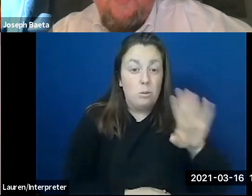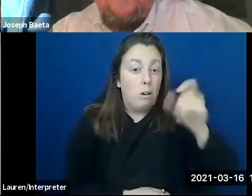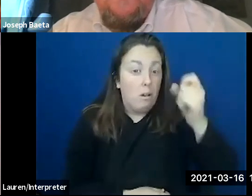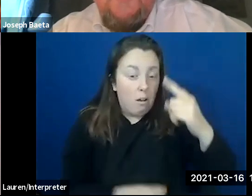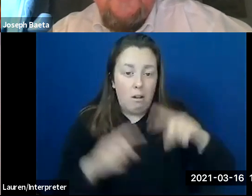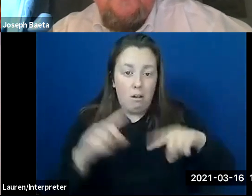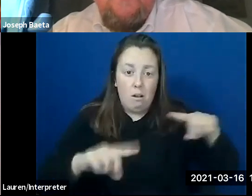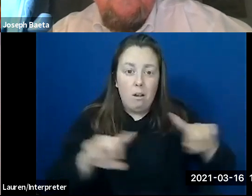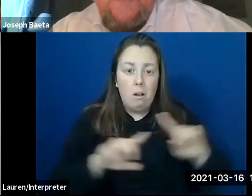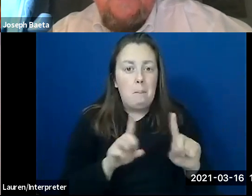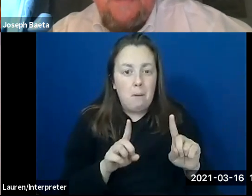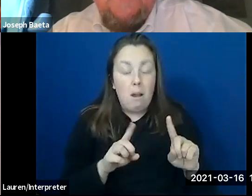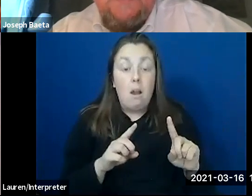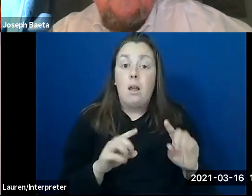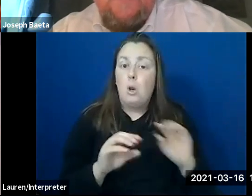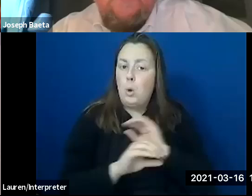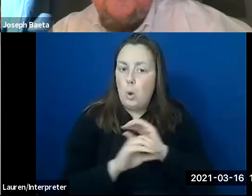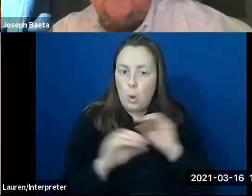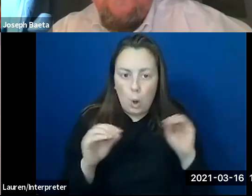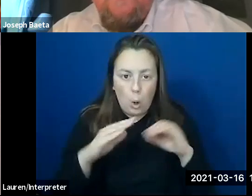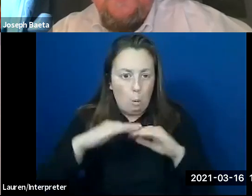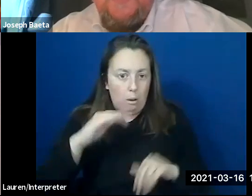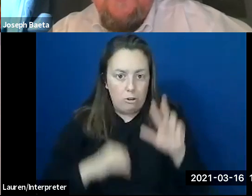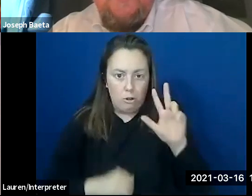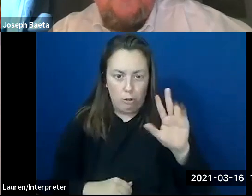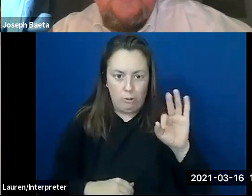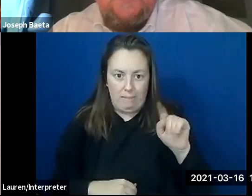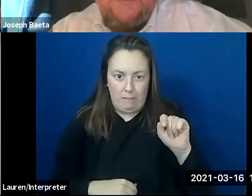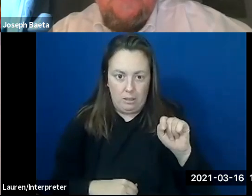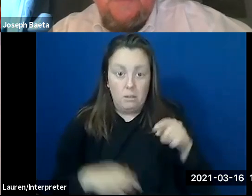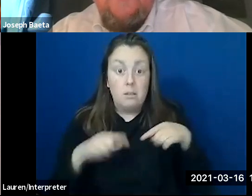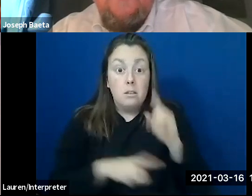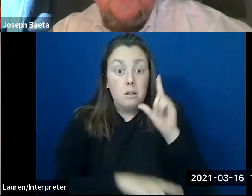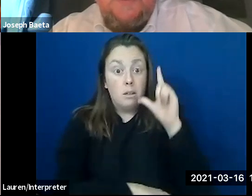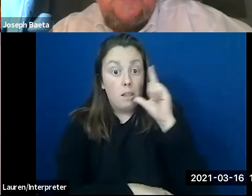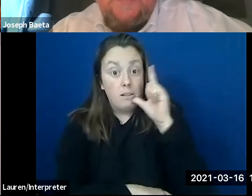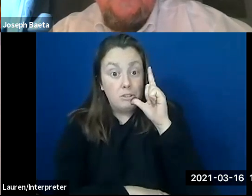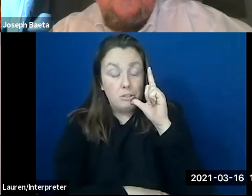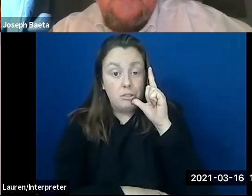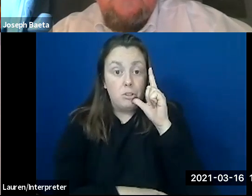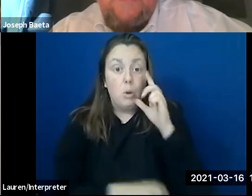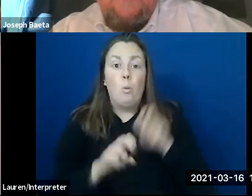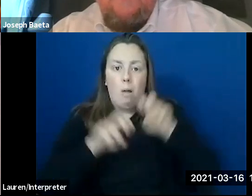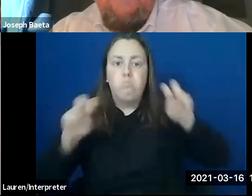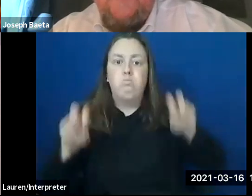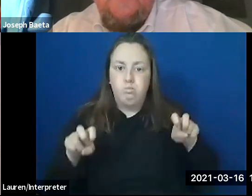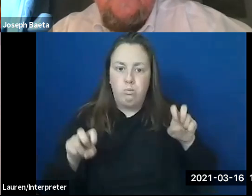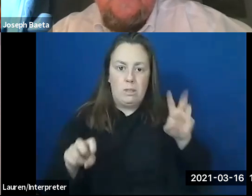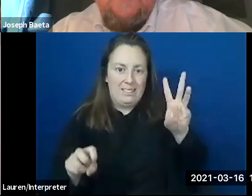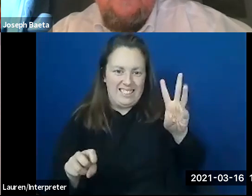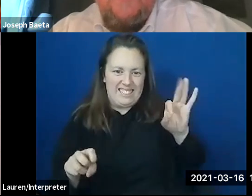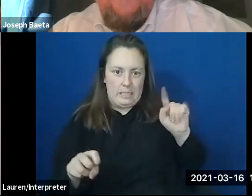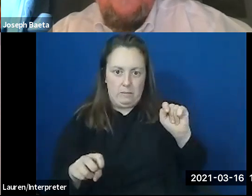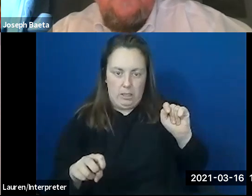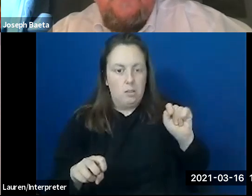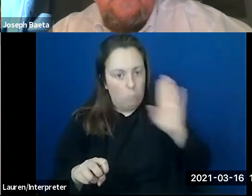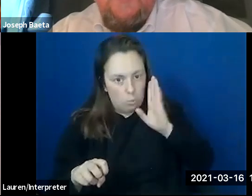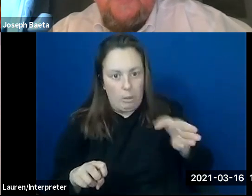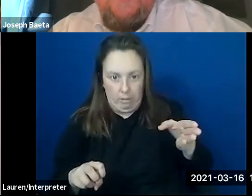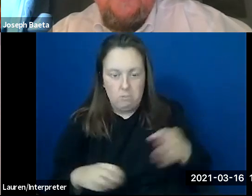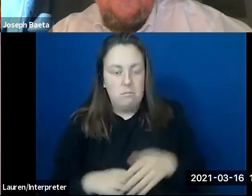Joseph Baeta: All lunches will be provided at six feet, there is no differentiation between the garden classroom and a high school classroom at three feet in the classroom there's no differentiation.